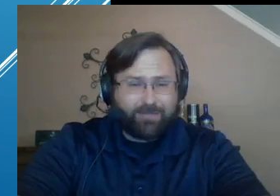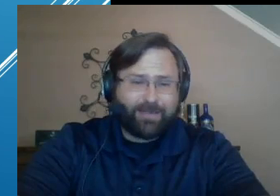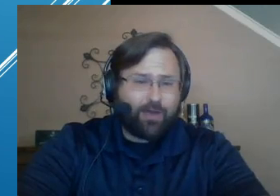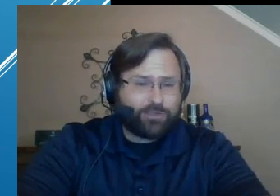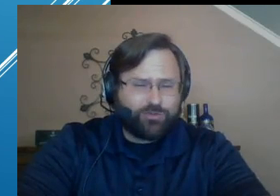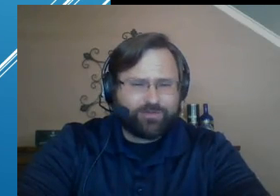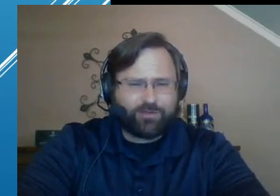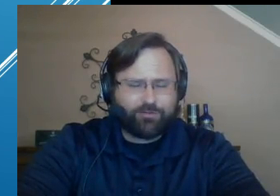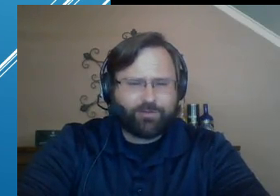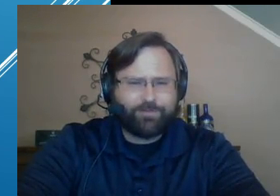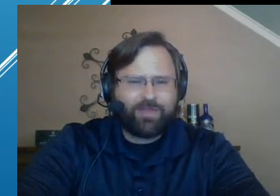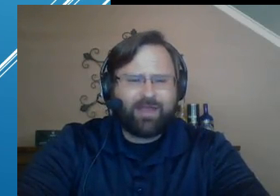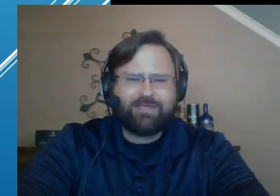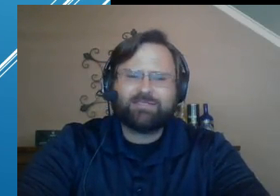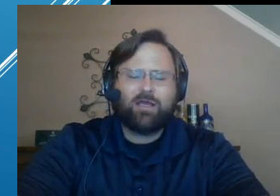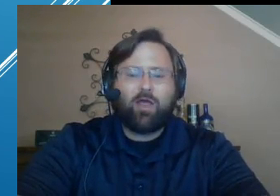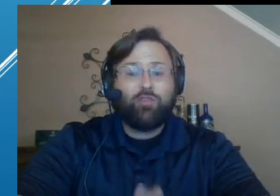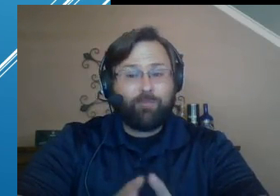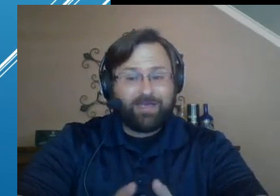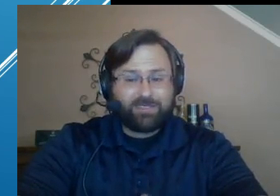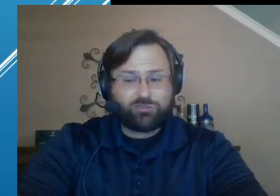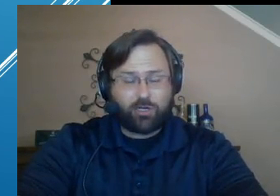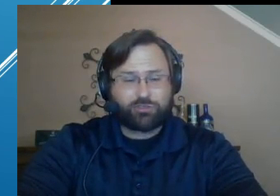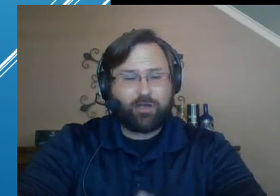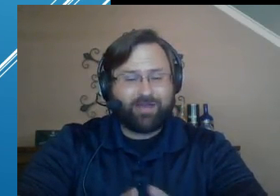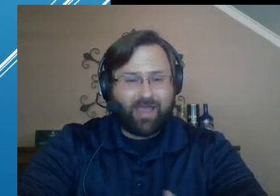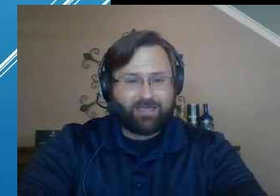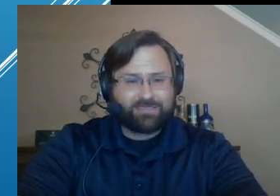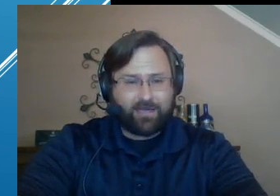little bit counterintuitive to you and that is the basic structure of an ASL